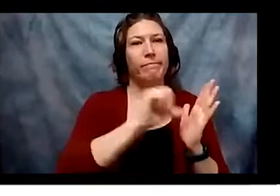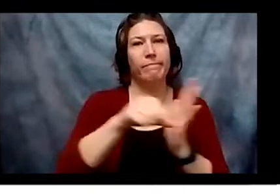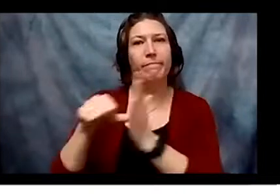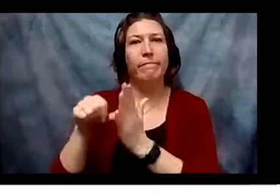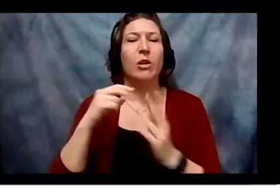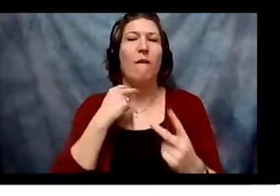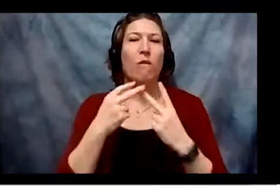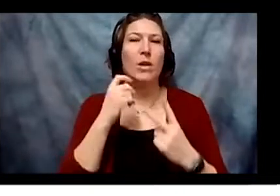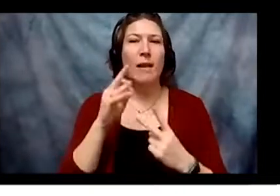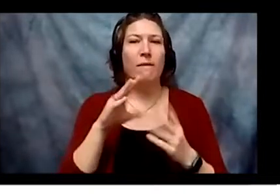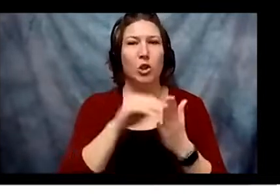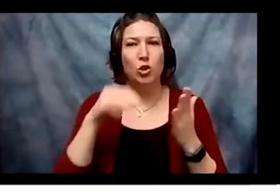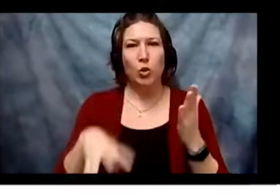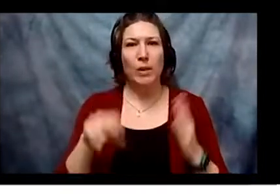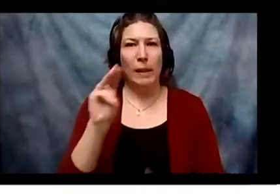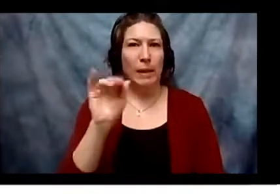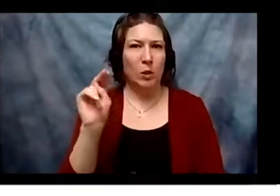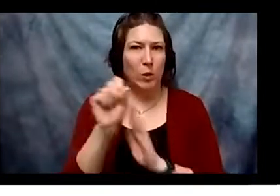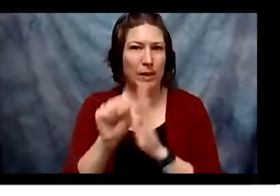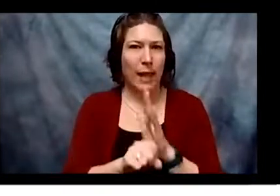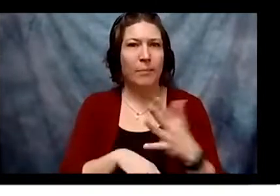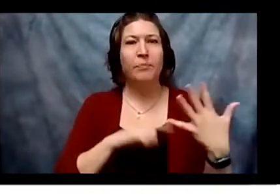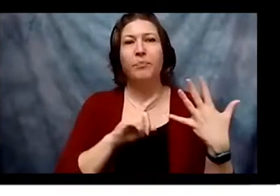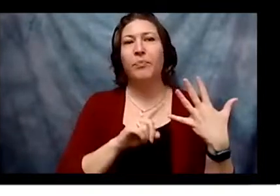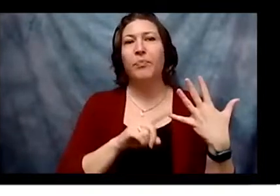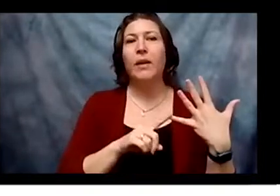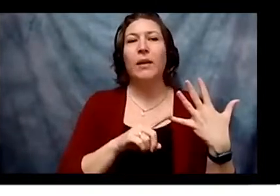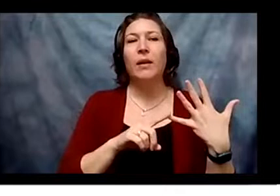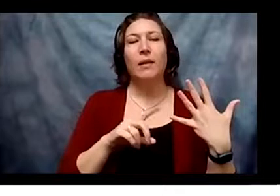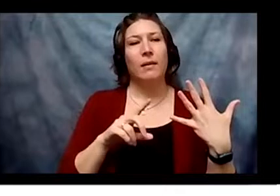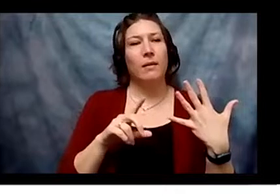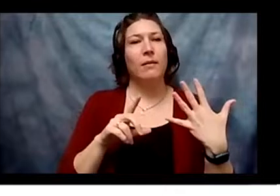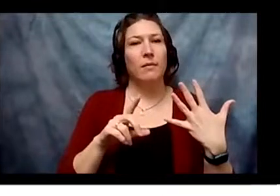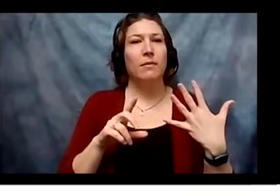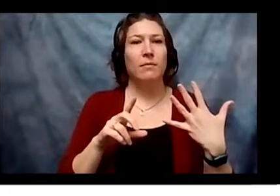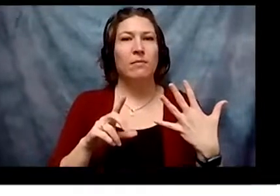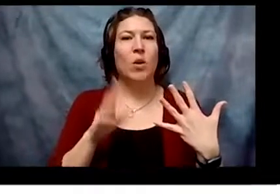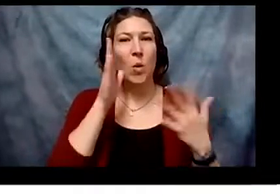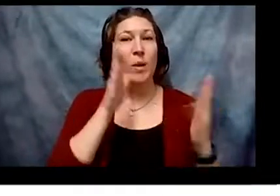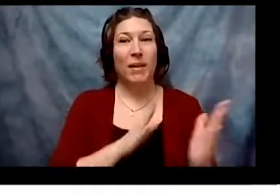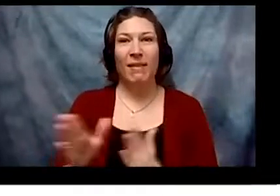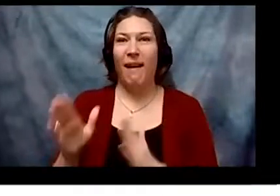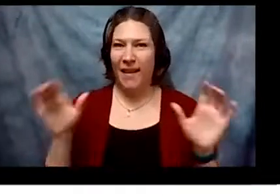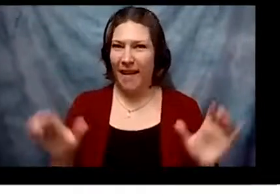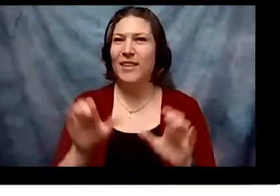at Minnesota State. And then May 4th, we're actually going to plan action from vision to